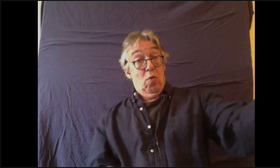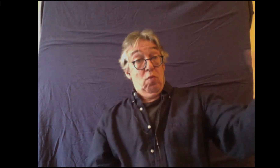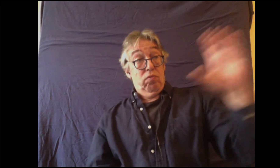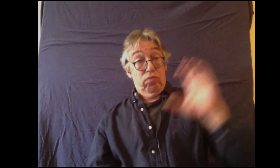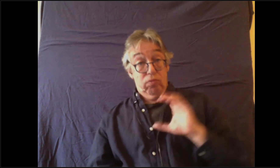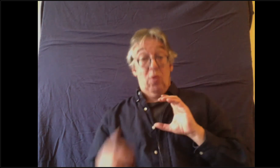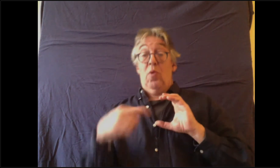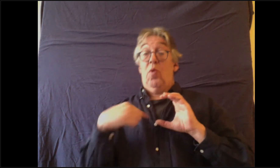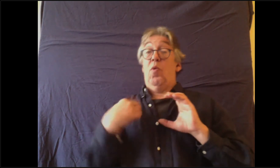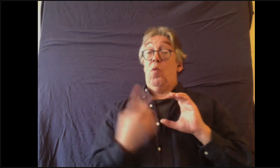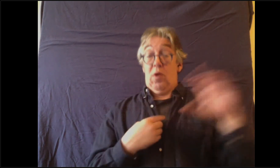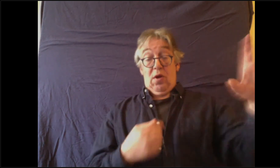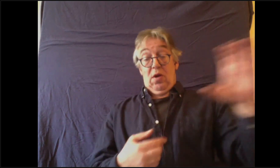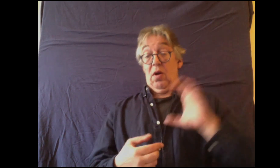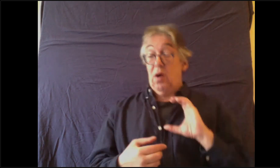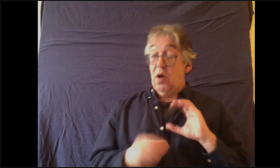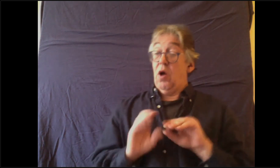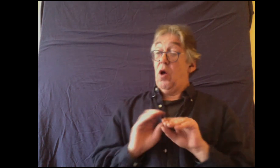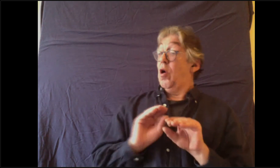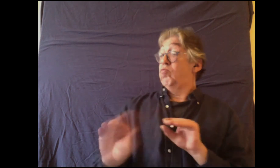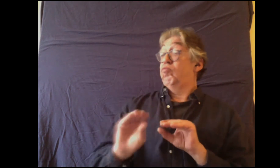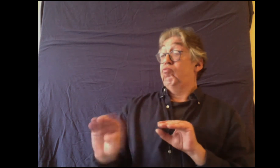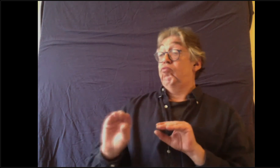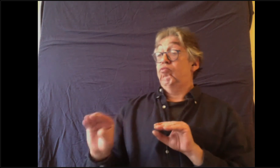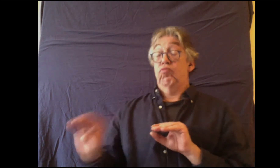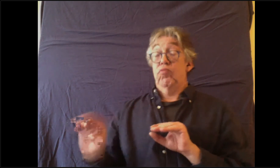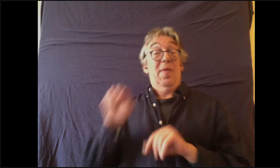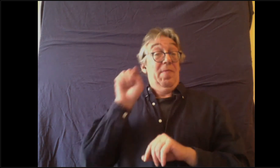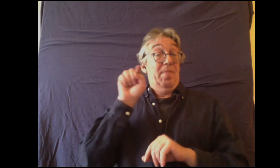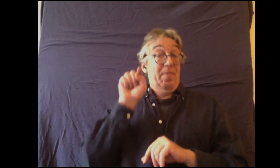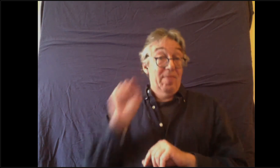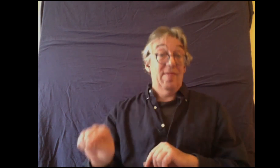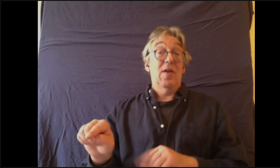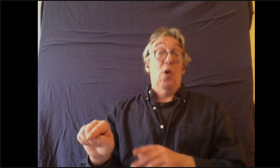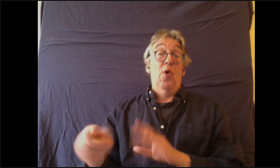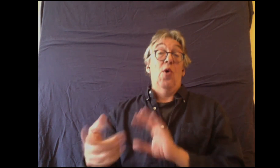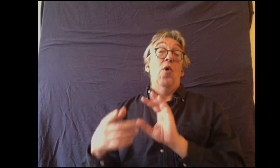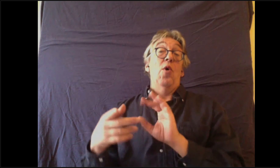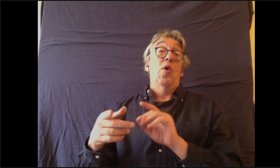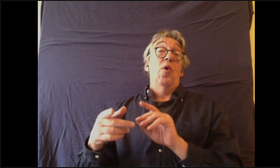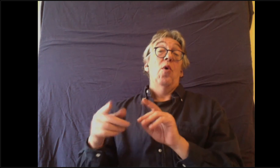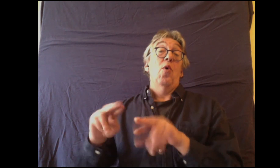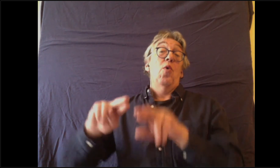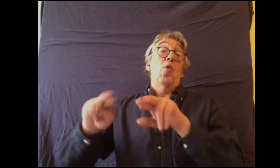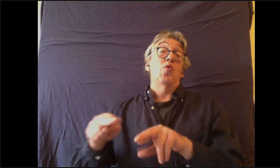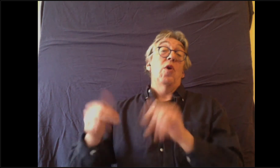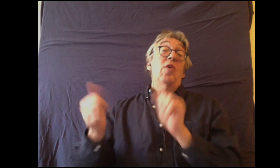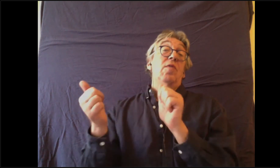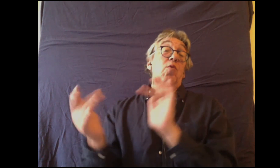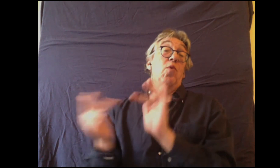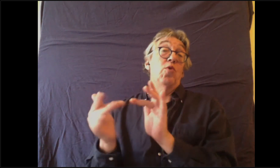and they then have contracts with DPOs in the Global South. Basically in Africa.